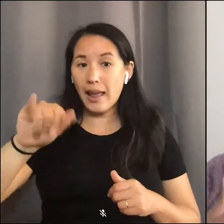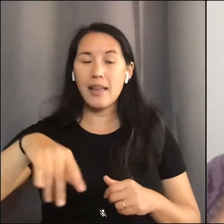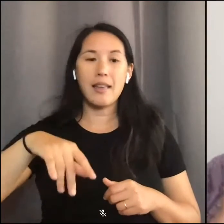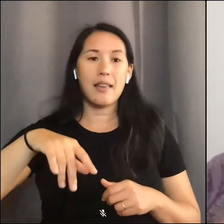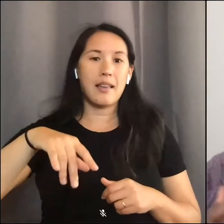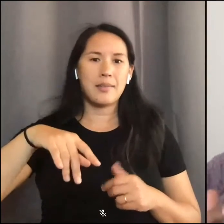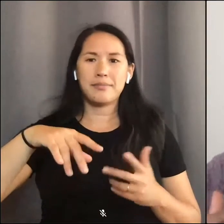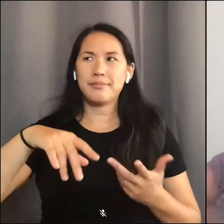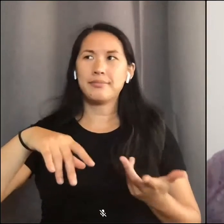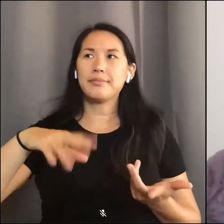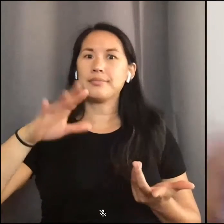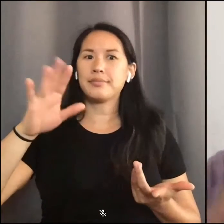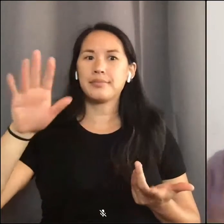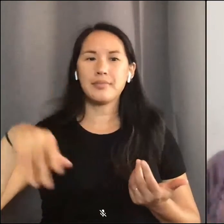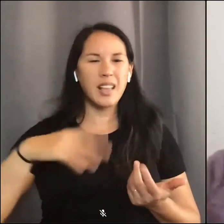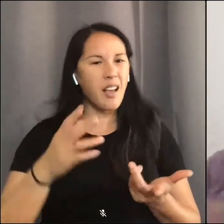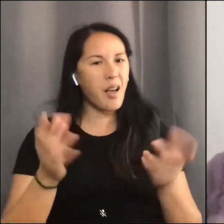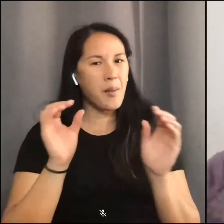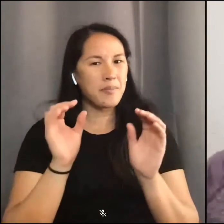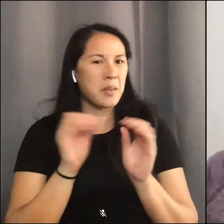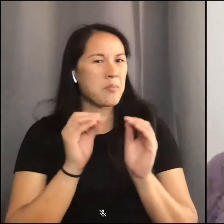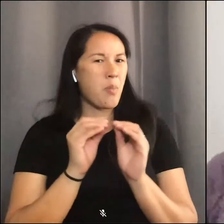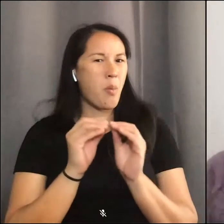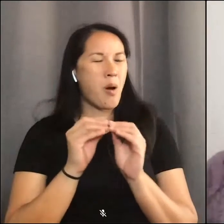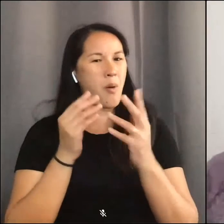it's they're starting to be apps to help better filter through this there's so much